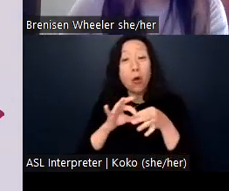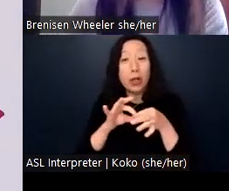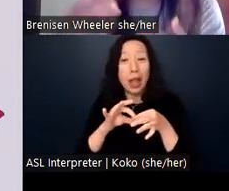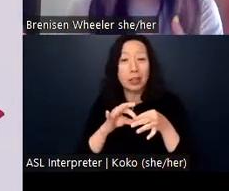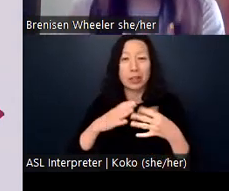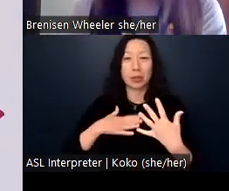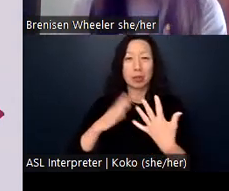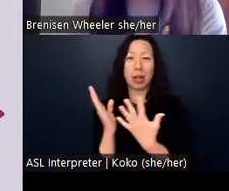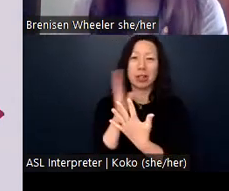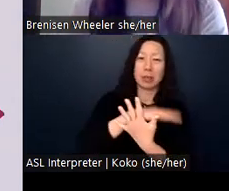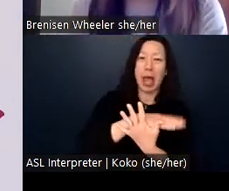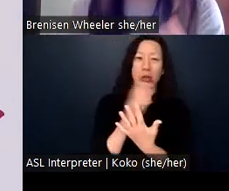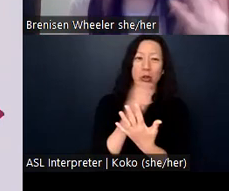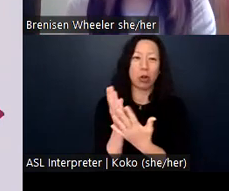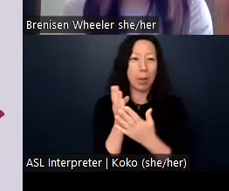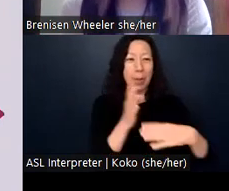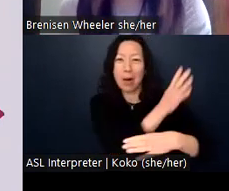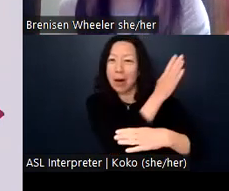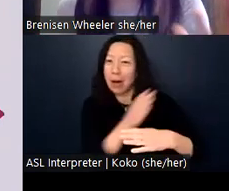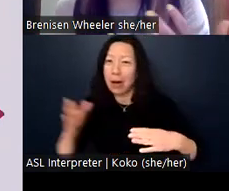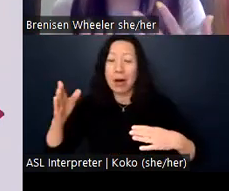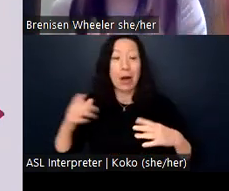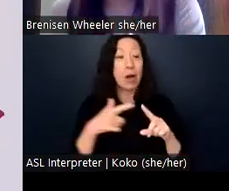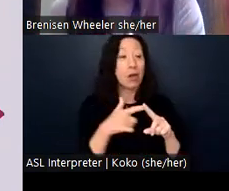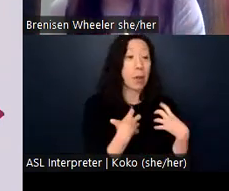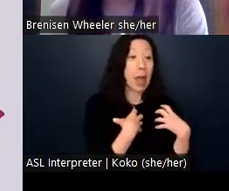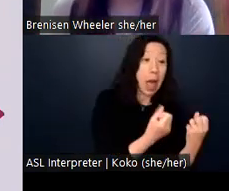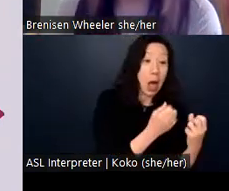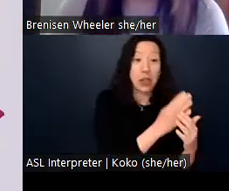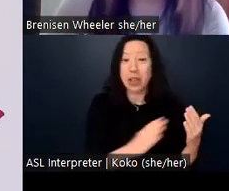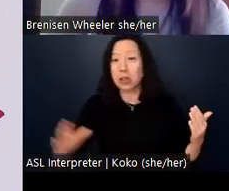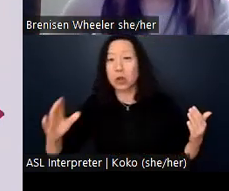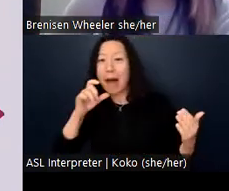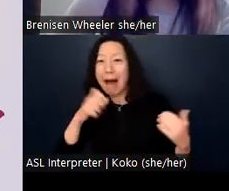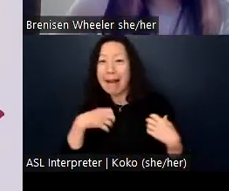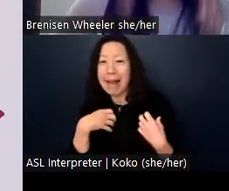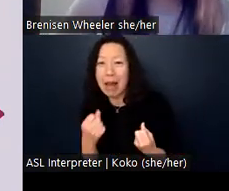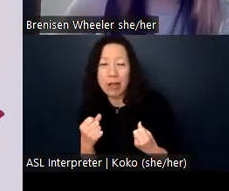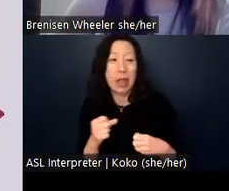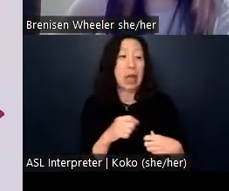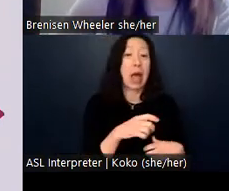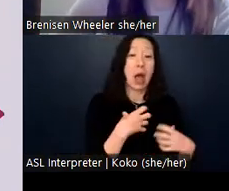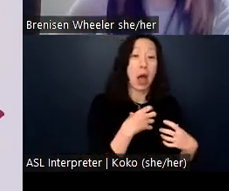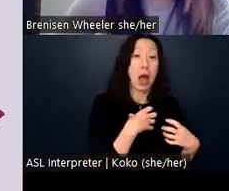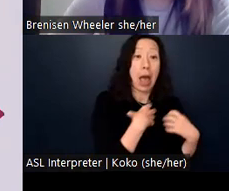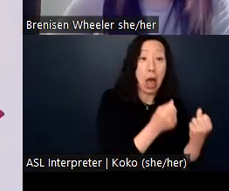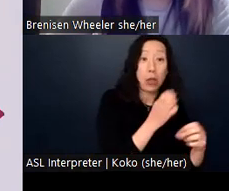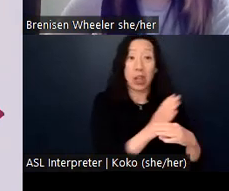to unhealthy and unhealthy to abusive. 12:14:27 But when we're growing up, and observing